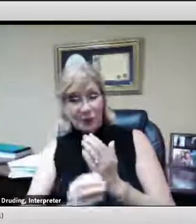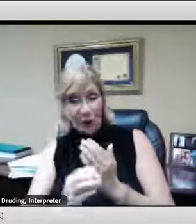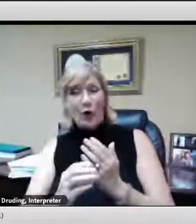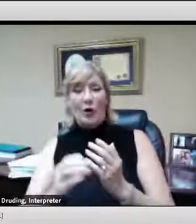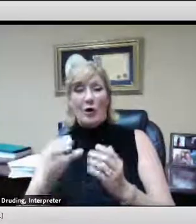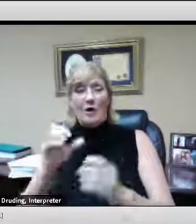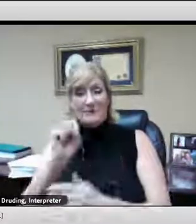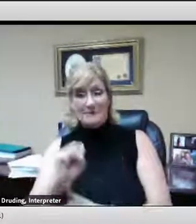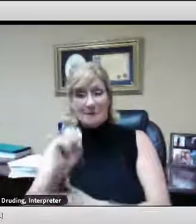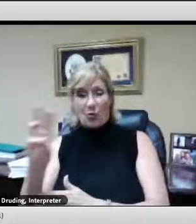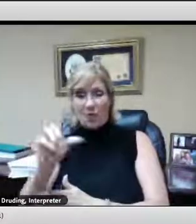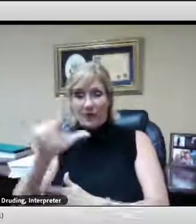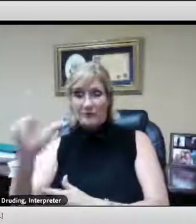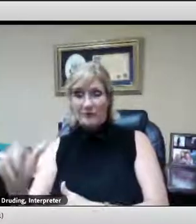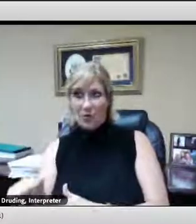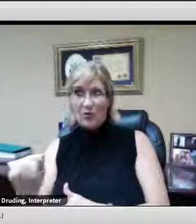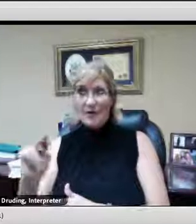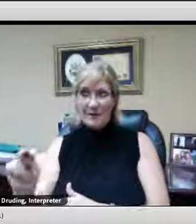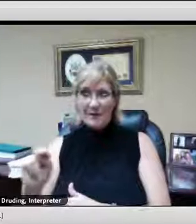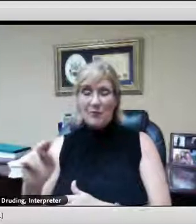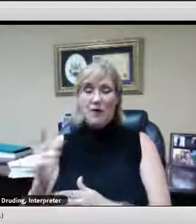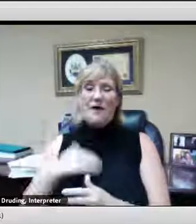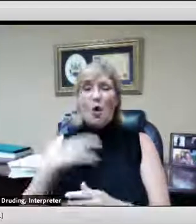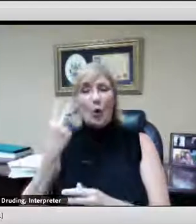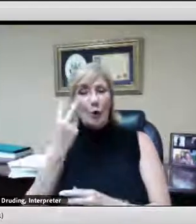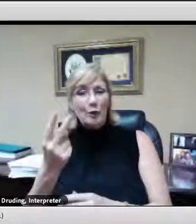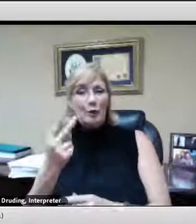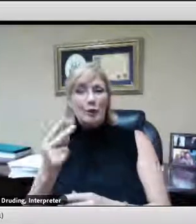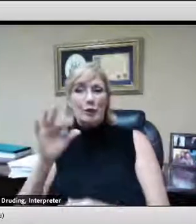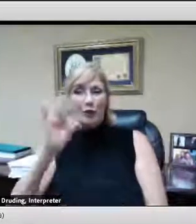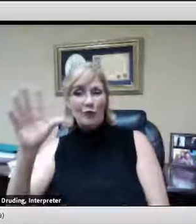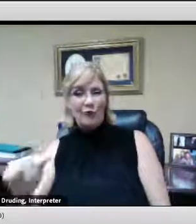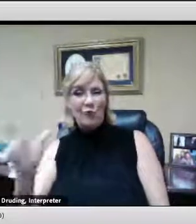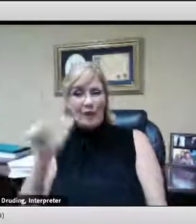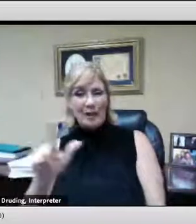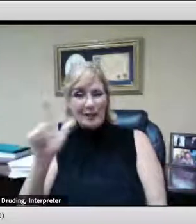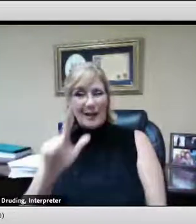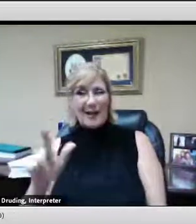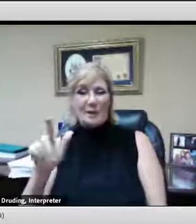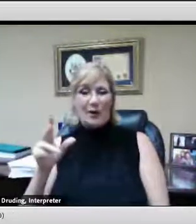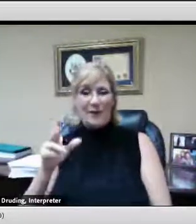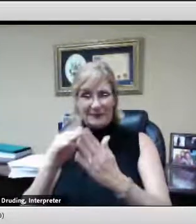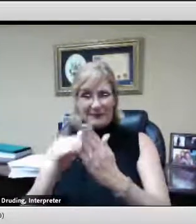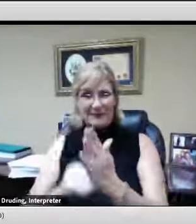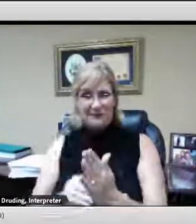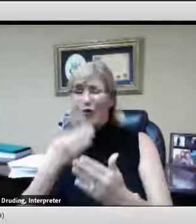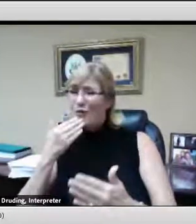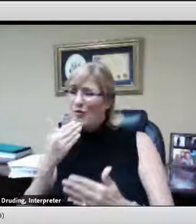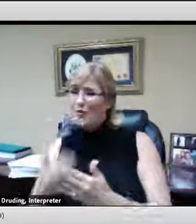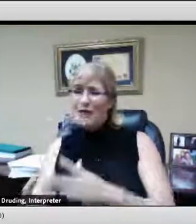the SWFLN Facebook page, or look for your message from the Florida Library LISTSERV. Thank you, everyone, for attending and have --